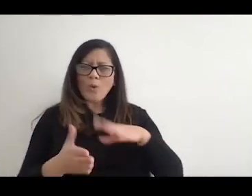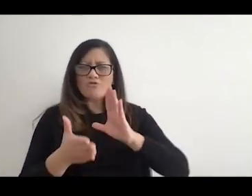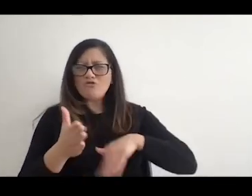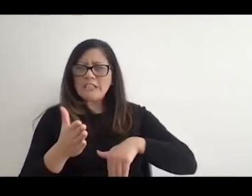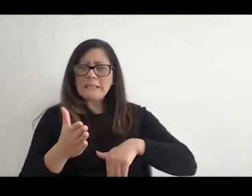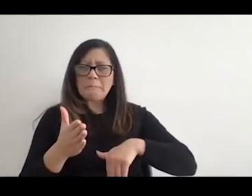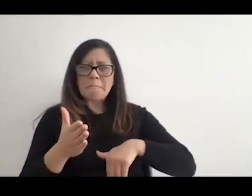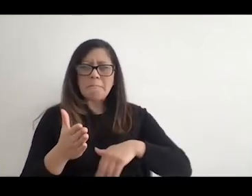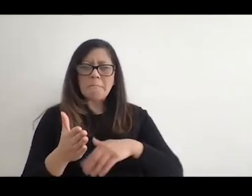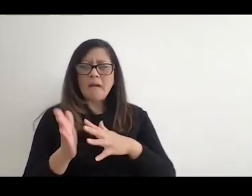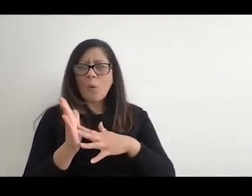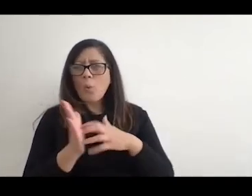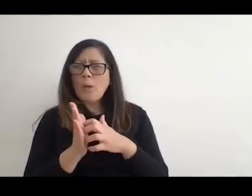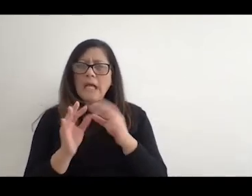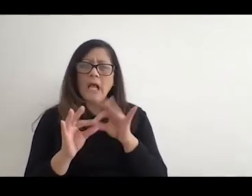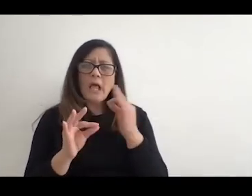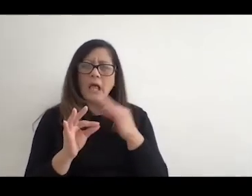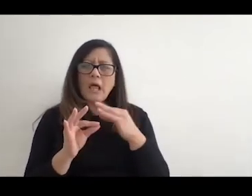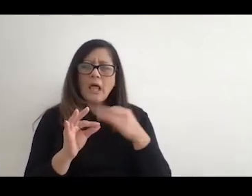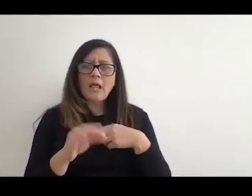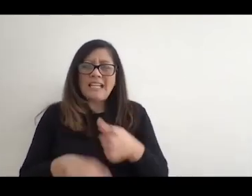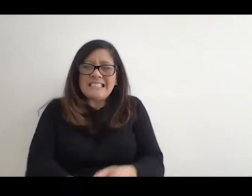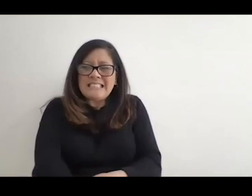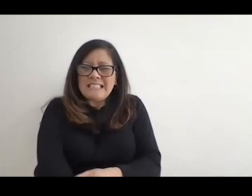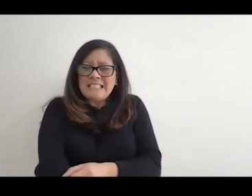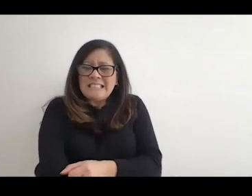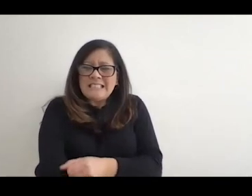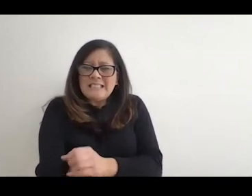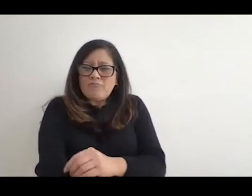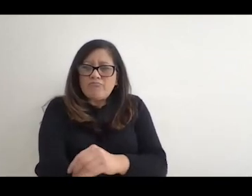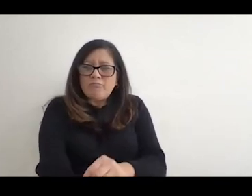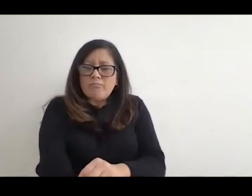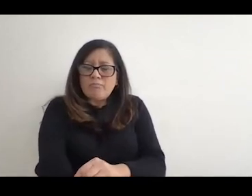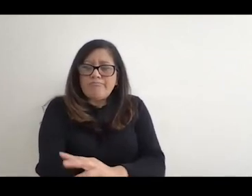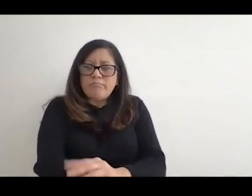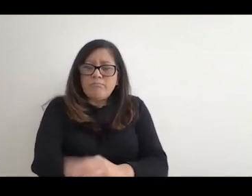It'll rip it apart. It's just better to spend a bit more anyway.